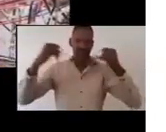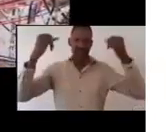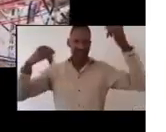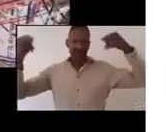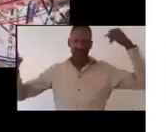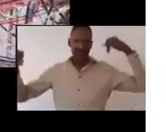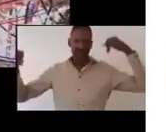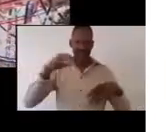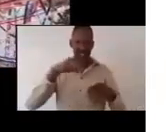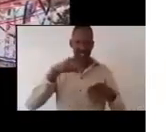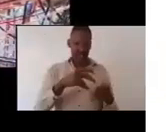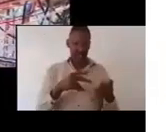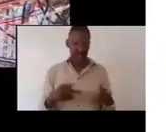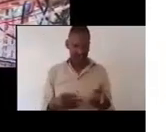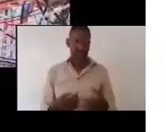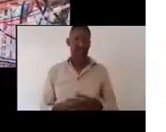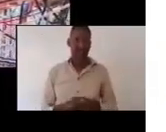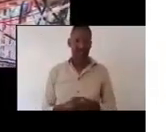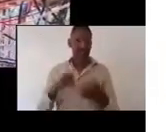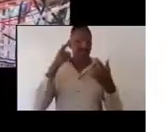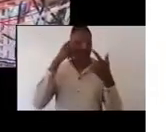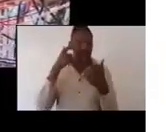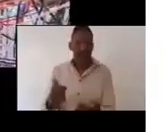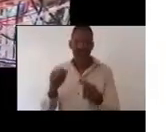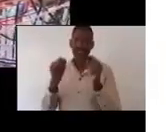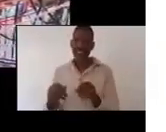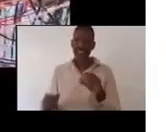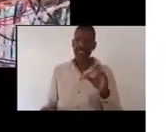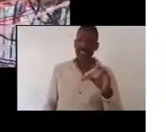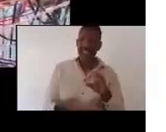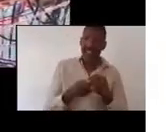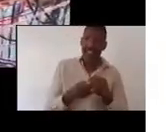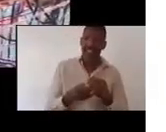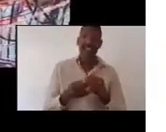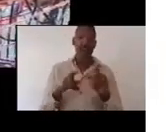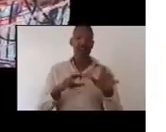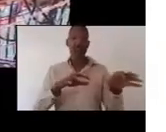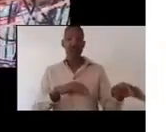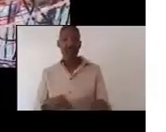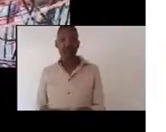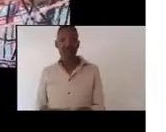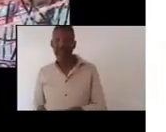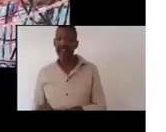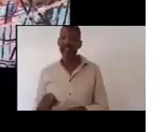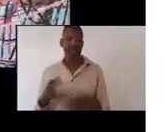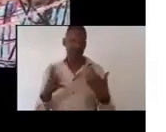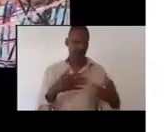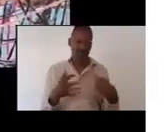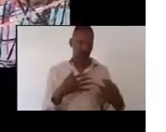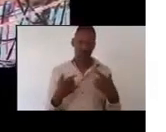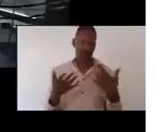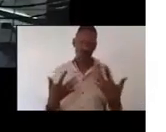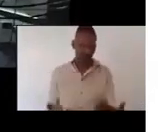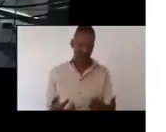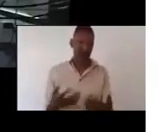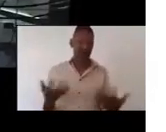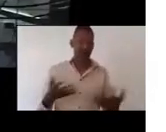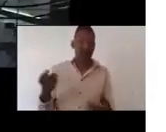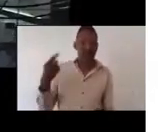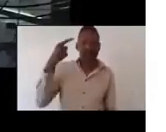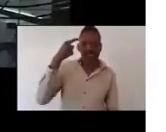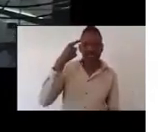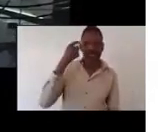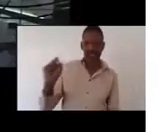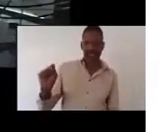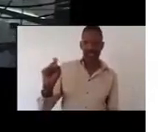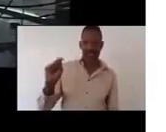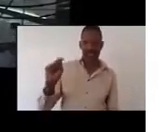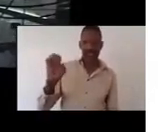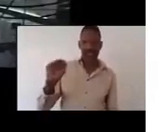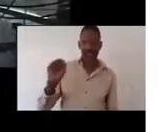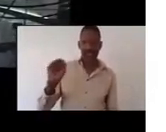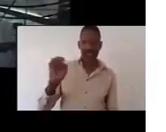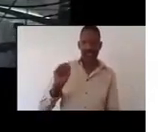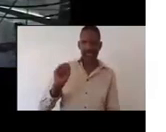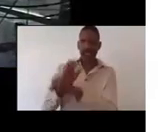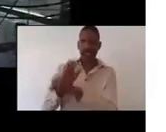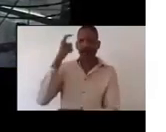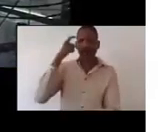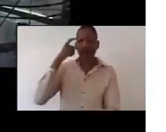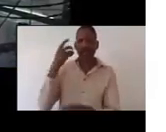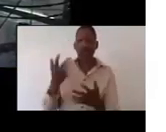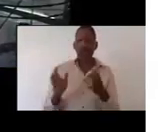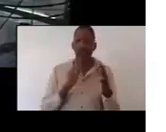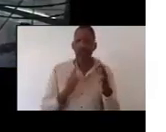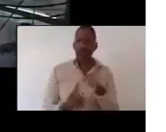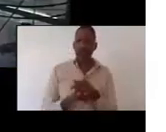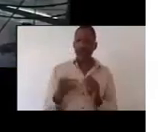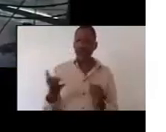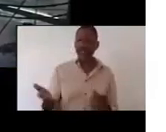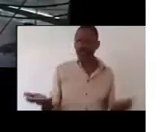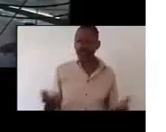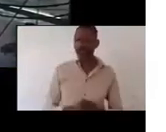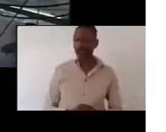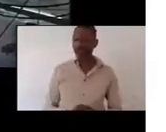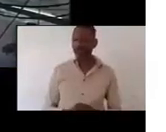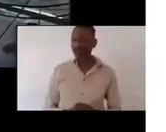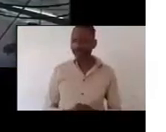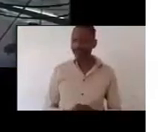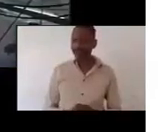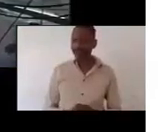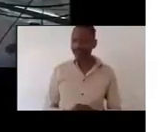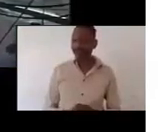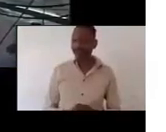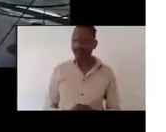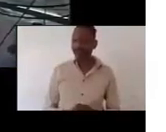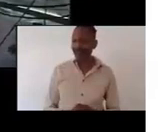They can add to or interact with the yarn spider web in any way they would like. Which steam habits of mind and skills do you think are being practiced in this activity? In any way that a child, my interact with the yarn.